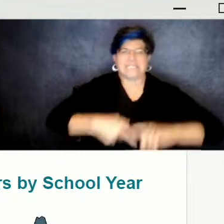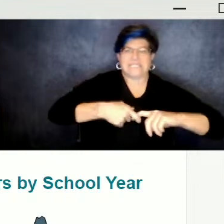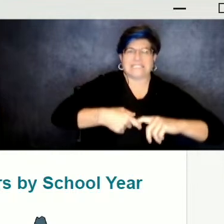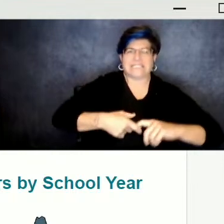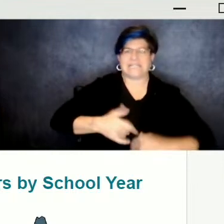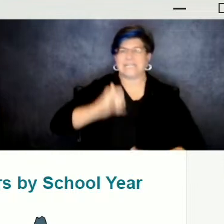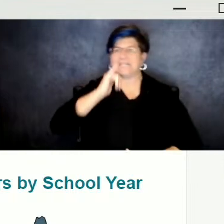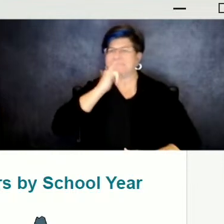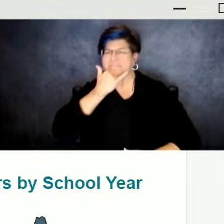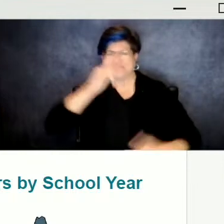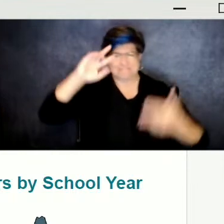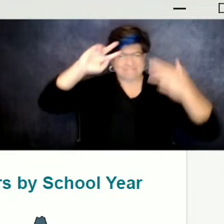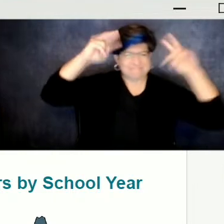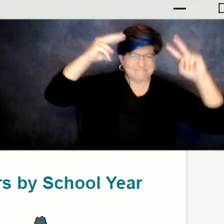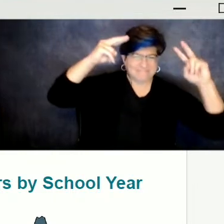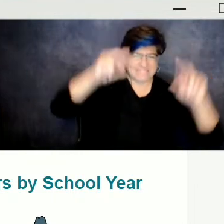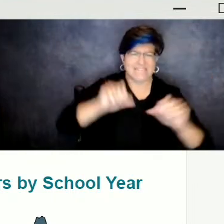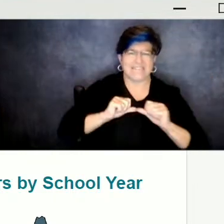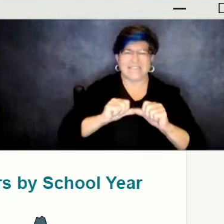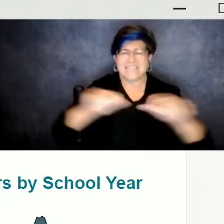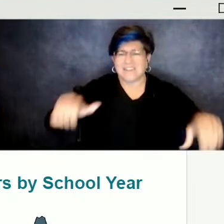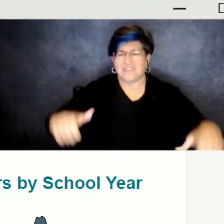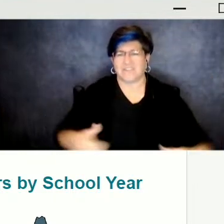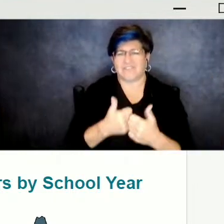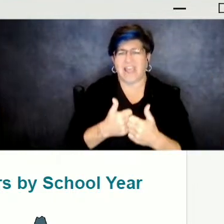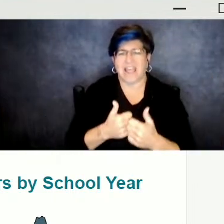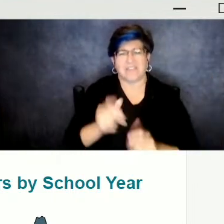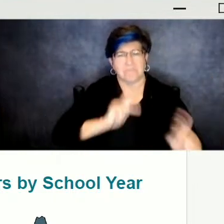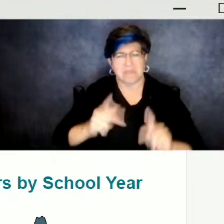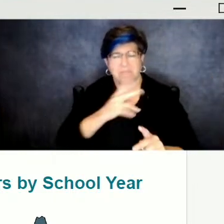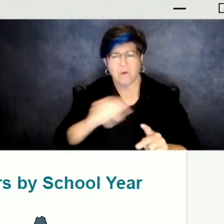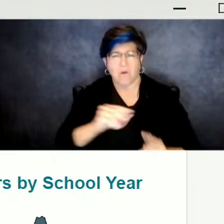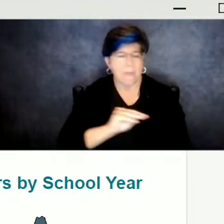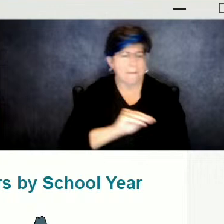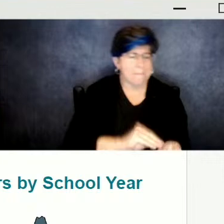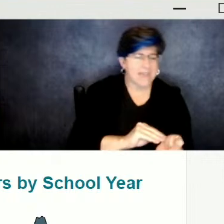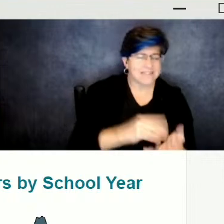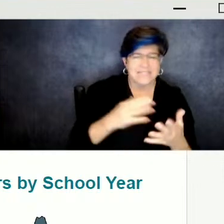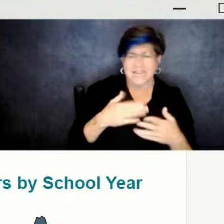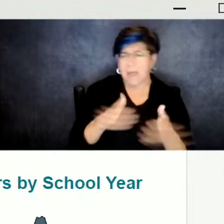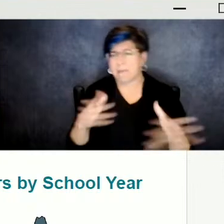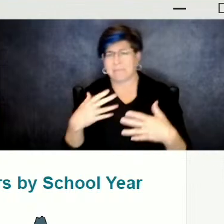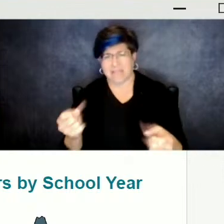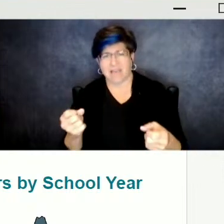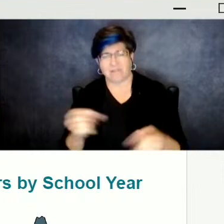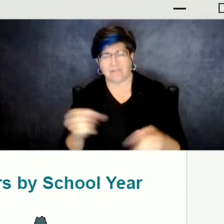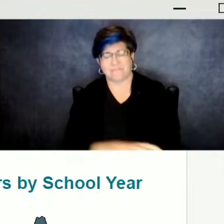THE ONGOING SORT OF VACCINE HESITANCY AND MISINFORMATION